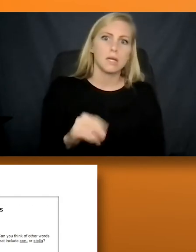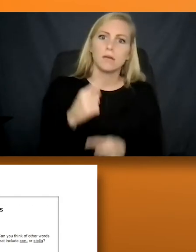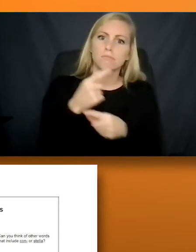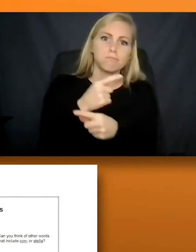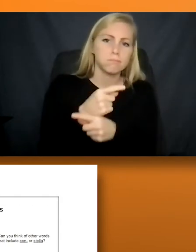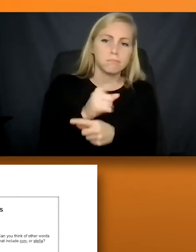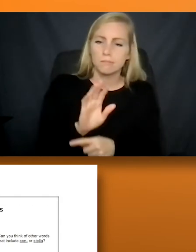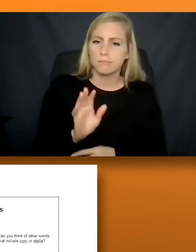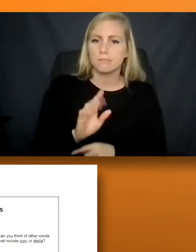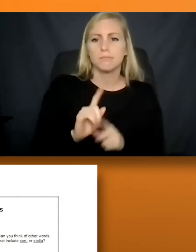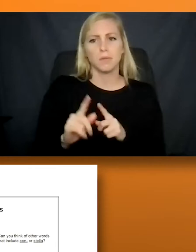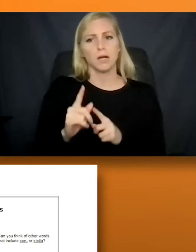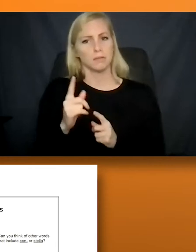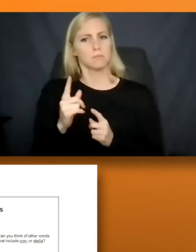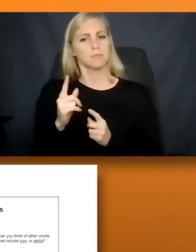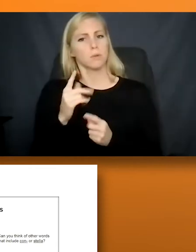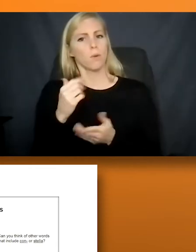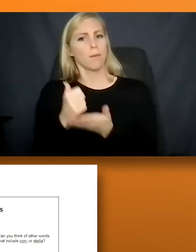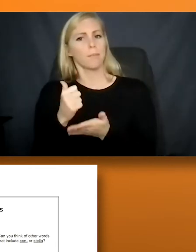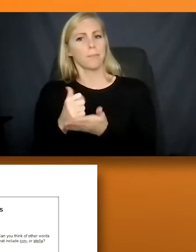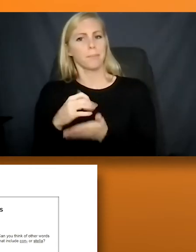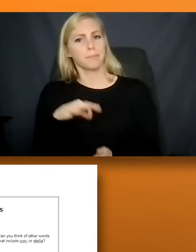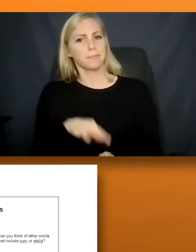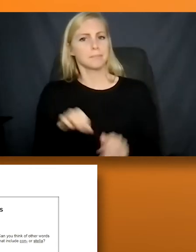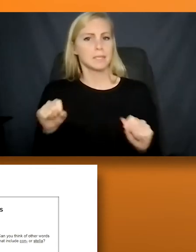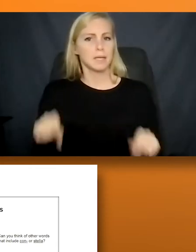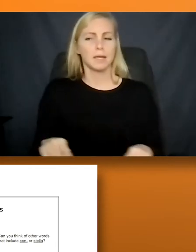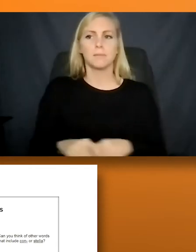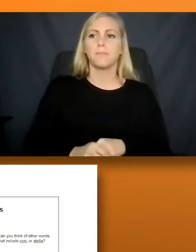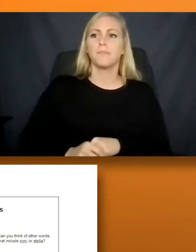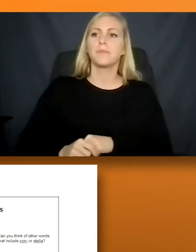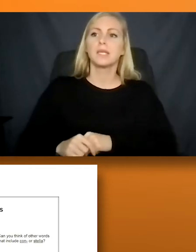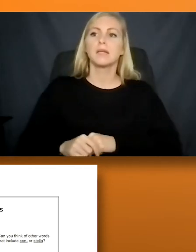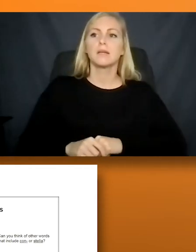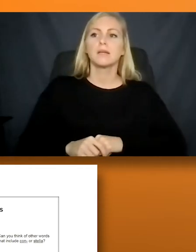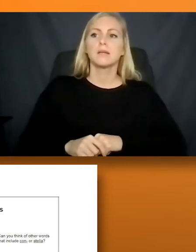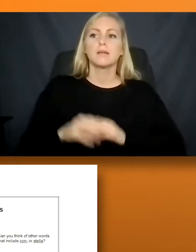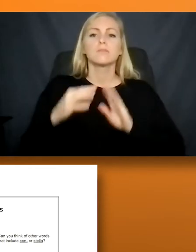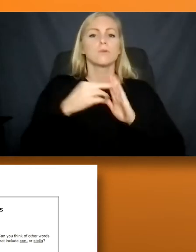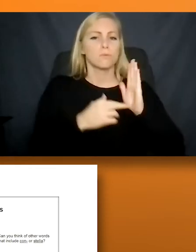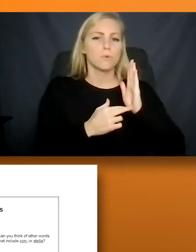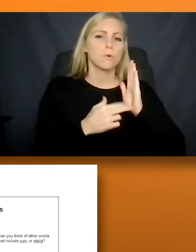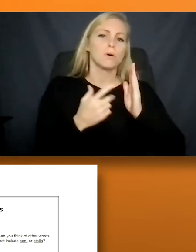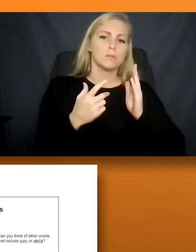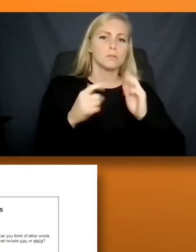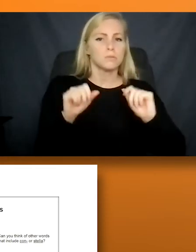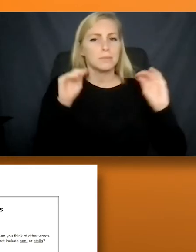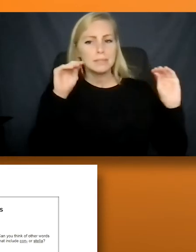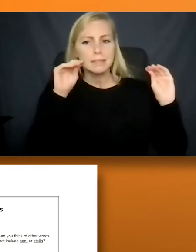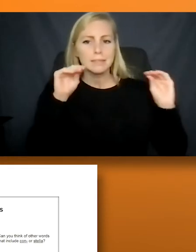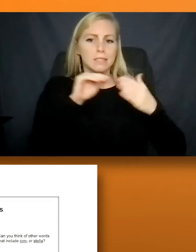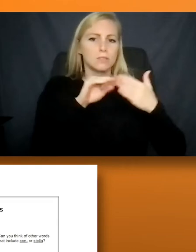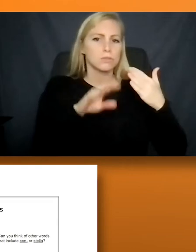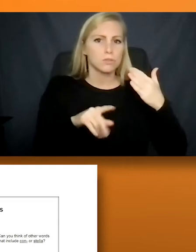but it is one tool. And then you--there's rules that you can learn and teach the students about how words are broken apart